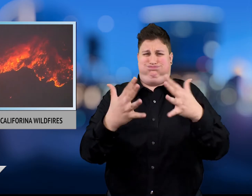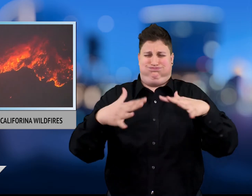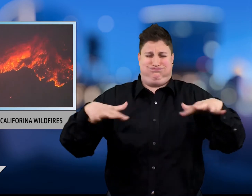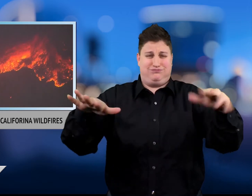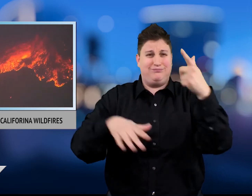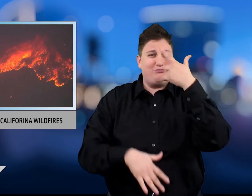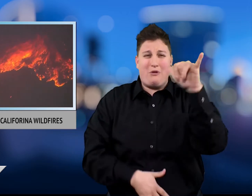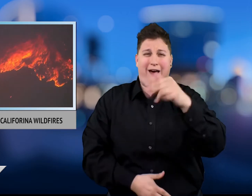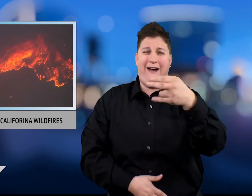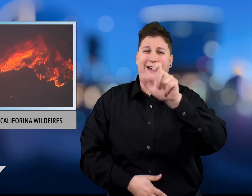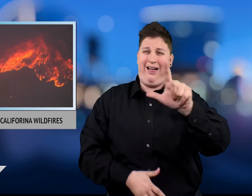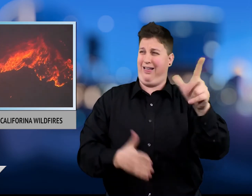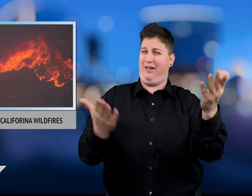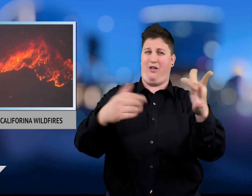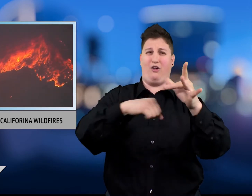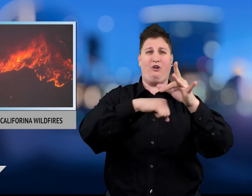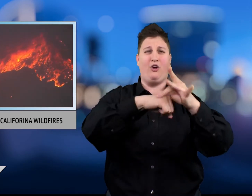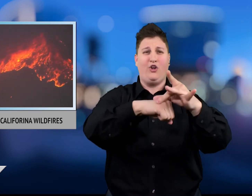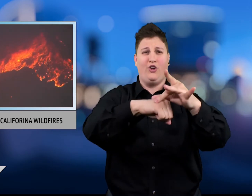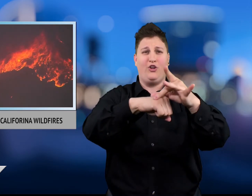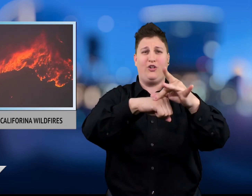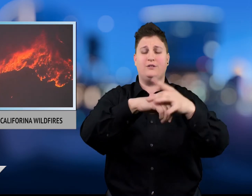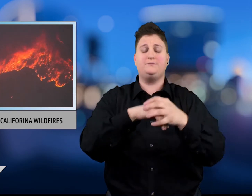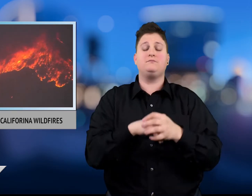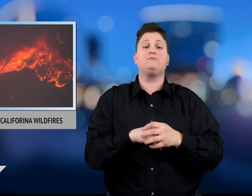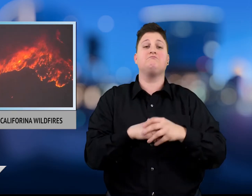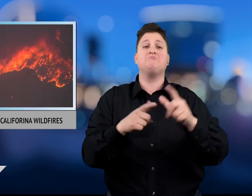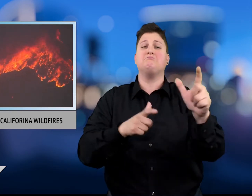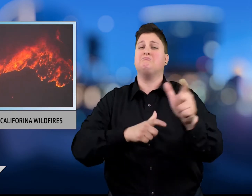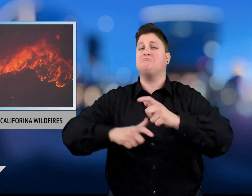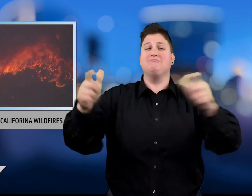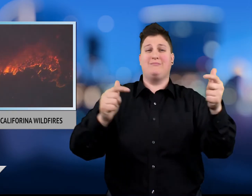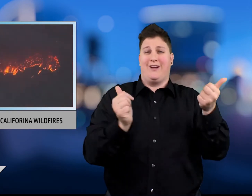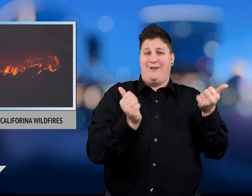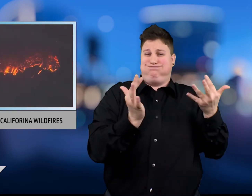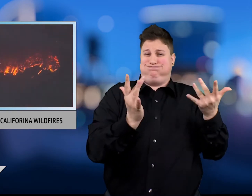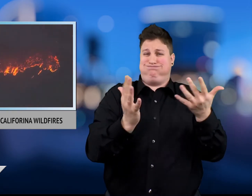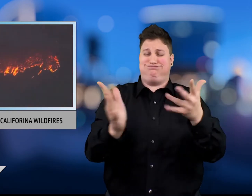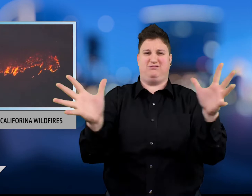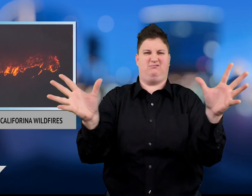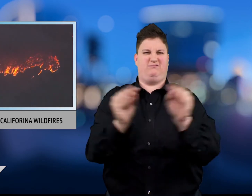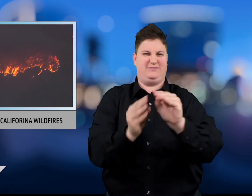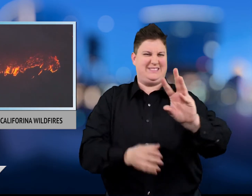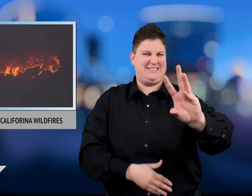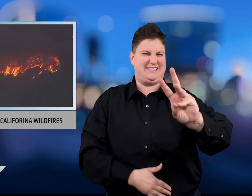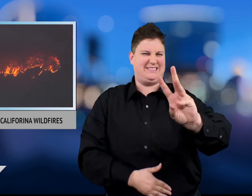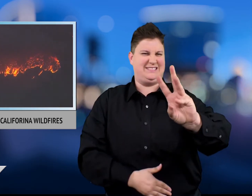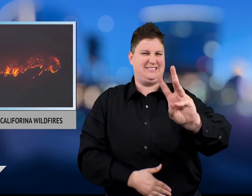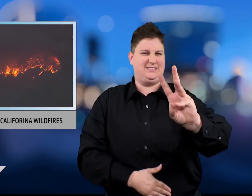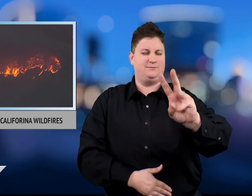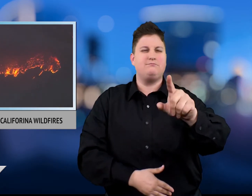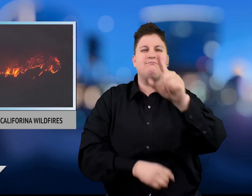the past week. Six major wildfires are torching the state.